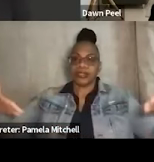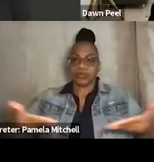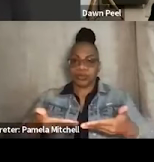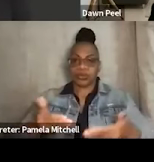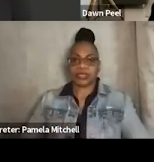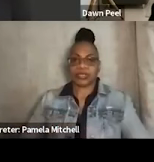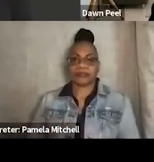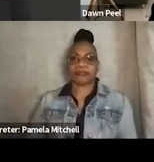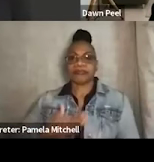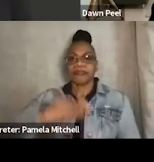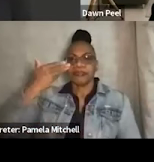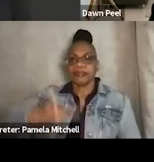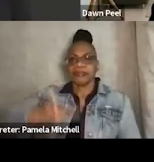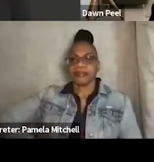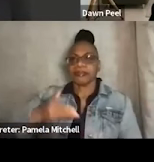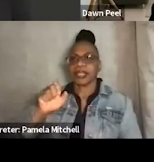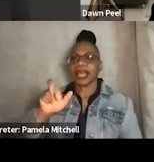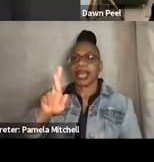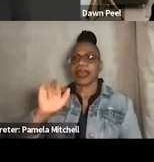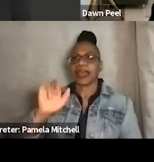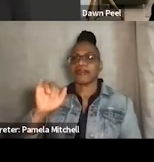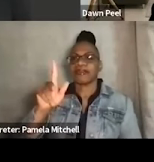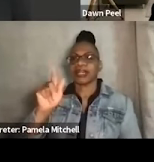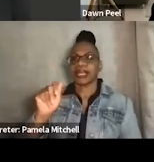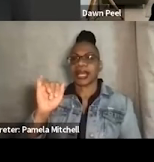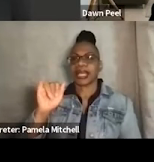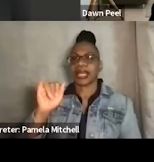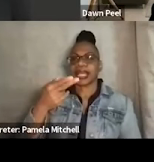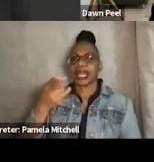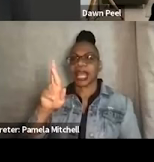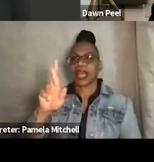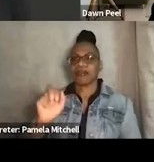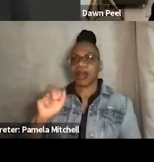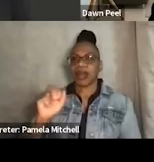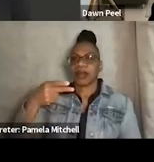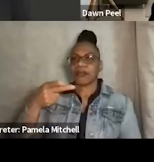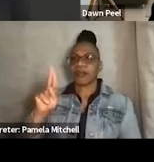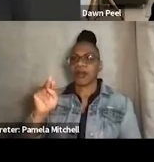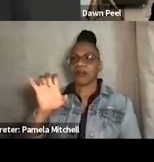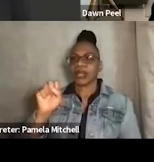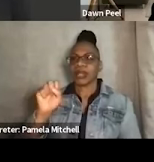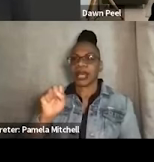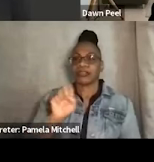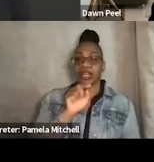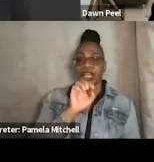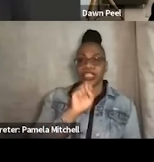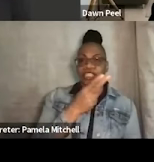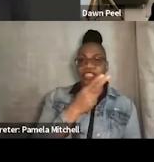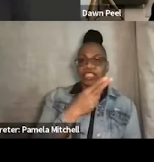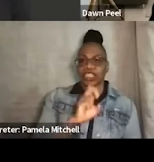My name is Erika Ihara. My pronouns are she/her. I am a project associate at SAMHSA's GAINS Center